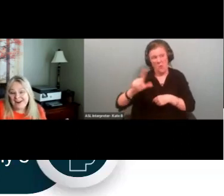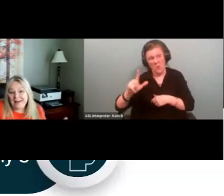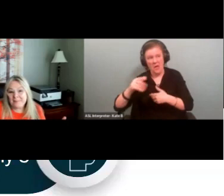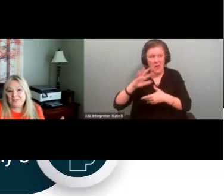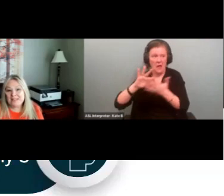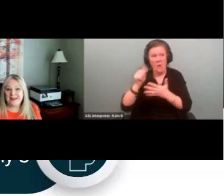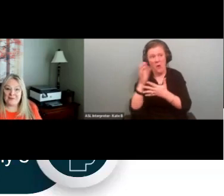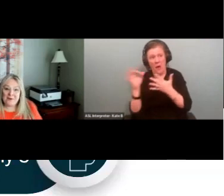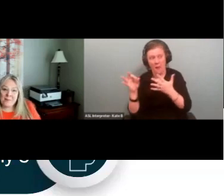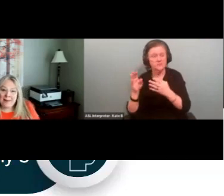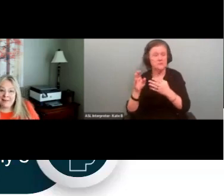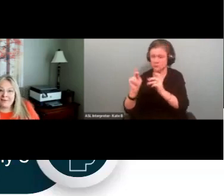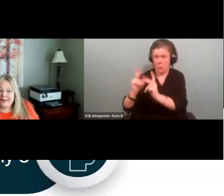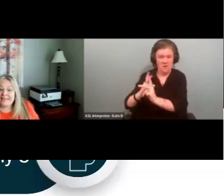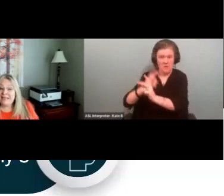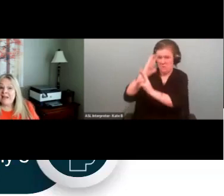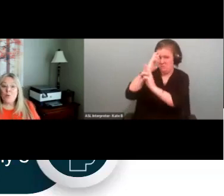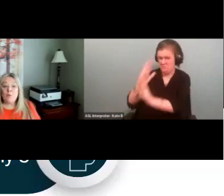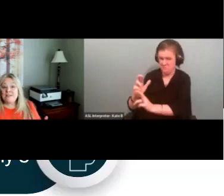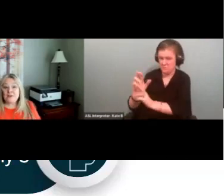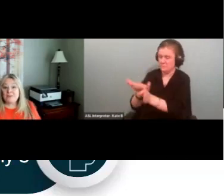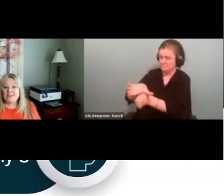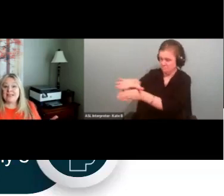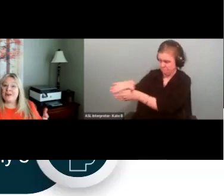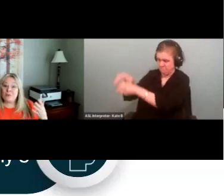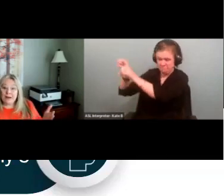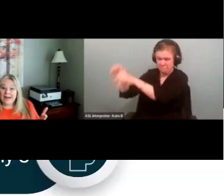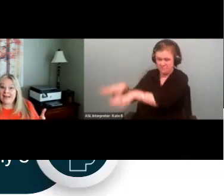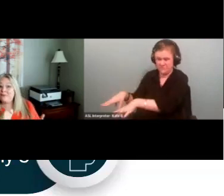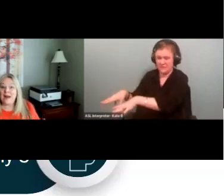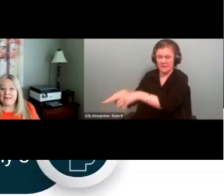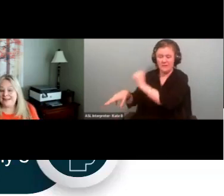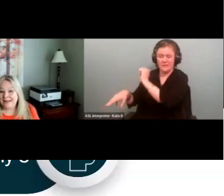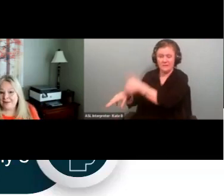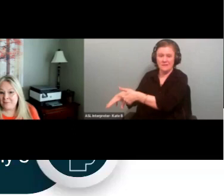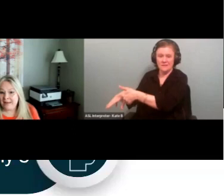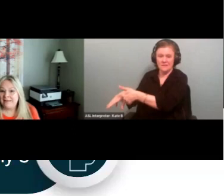other option. I don't know about other things. We don't just say great and write it down anyway,